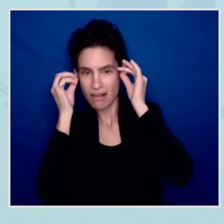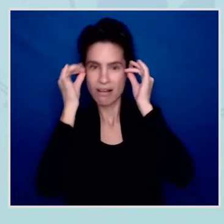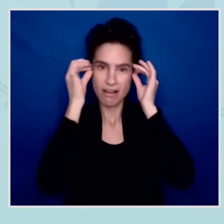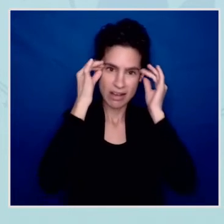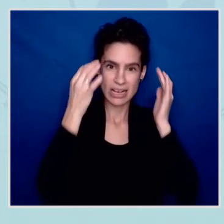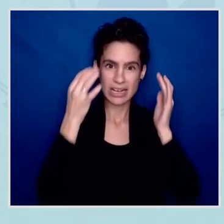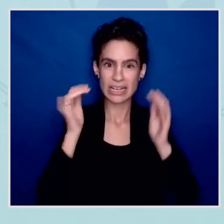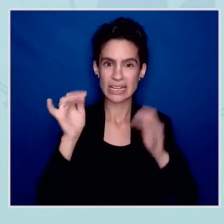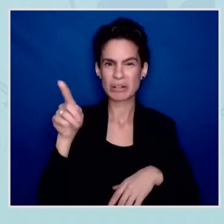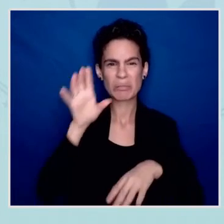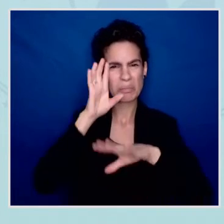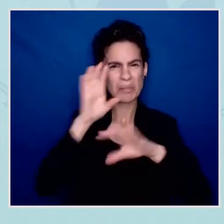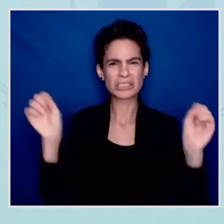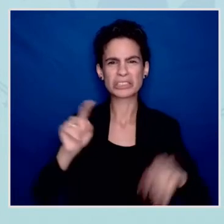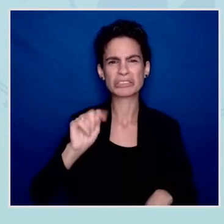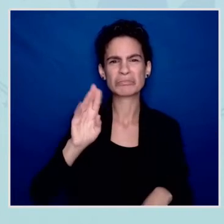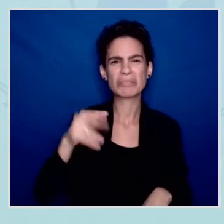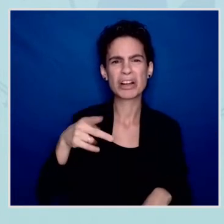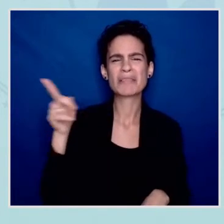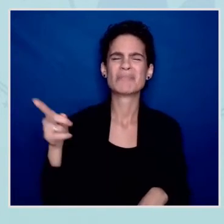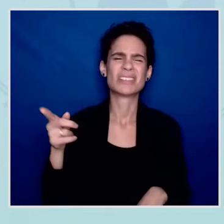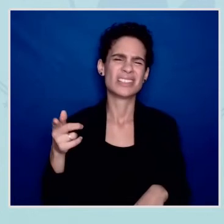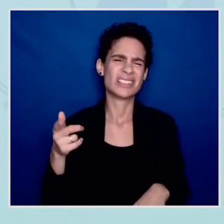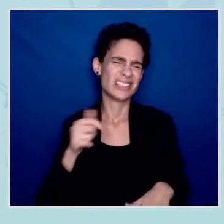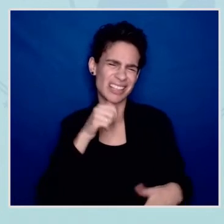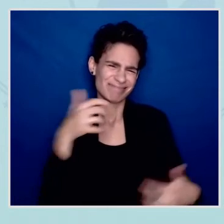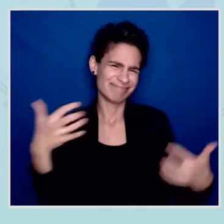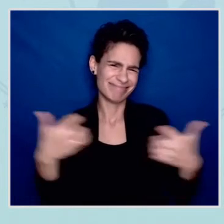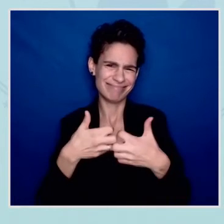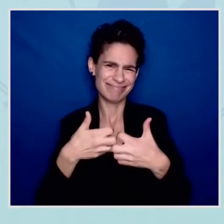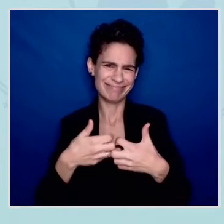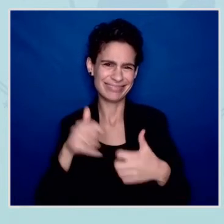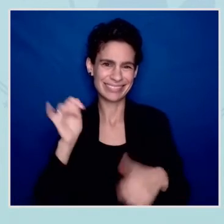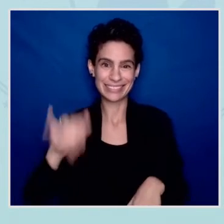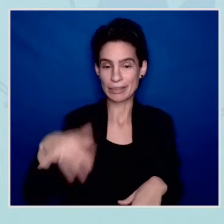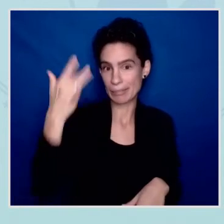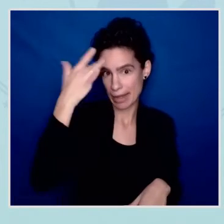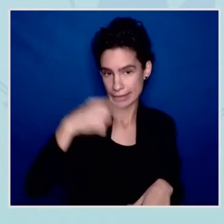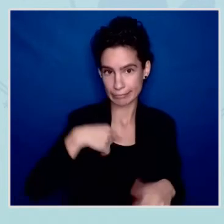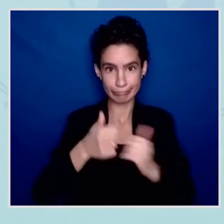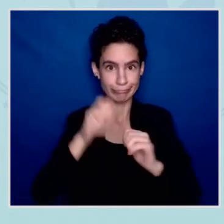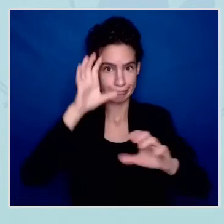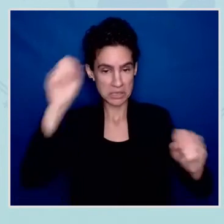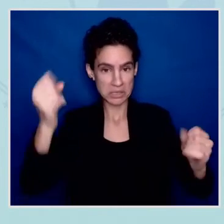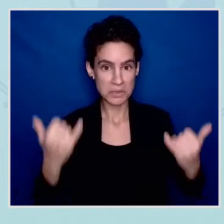PRESIDENT LEAVES OFFICE. DO YOU BELIEVE THIS IS A GOOD IDEA? LOOK, I, I THOUGHT FOR A